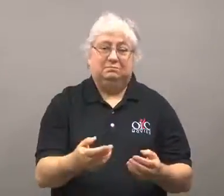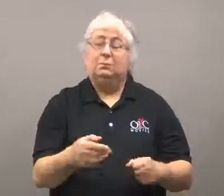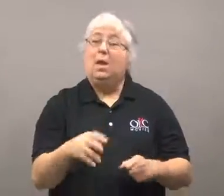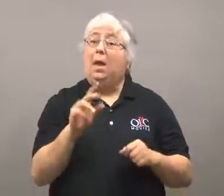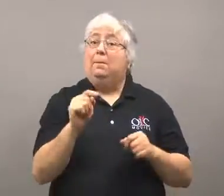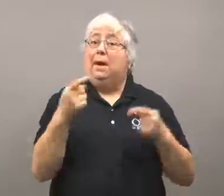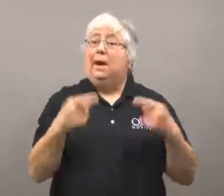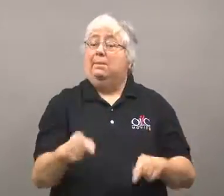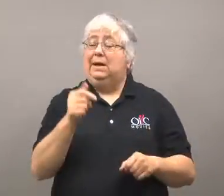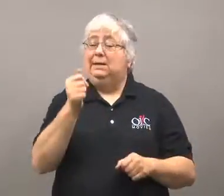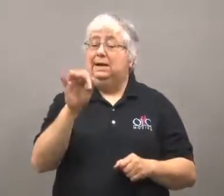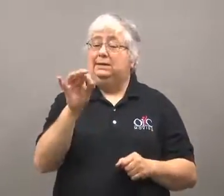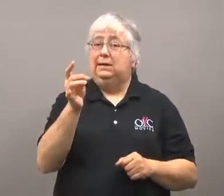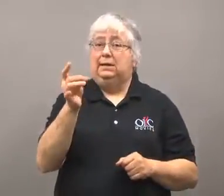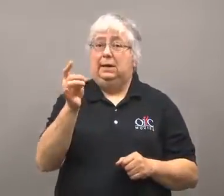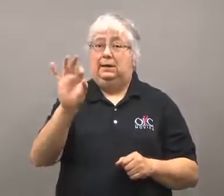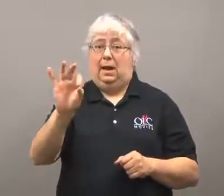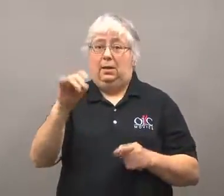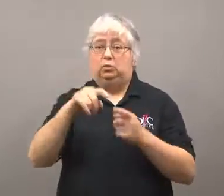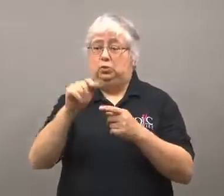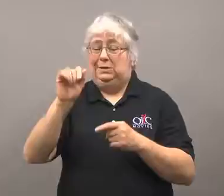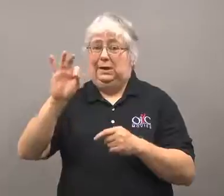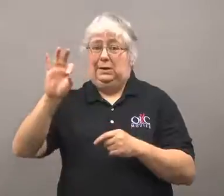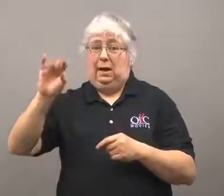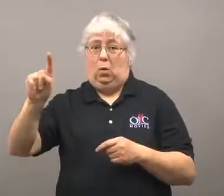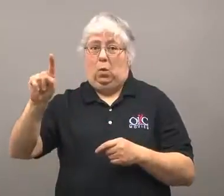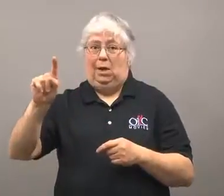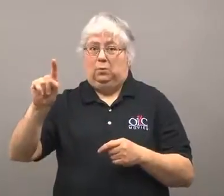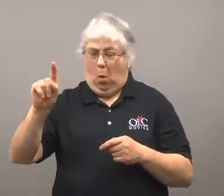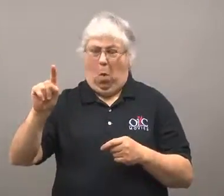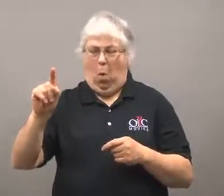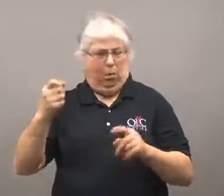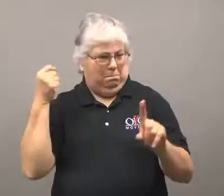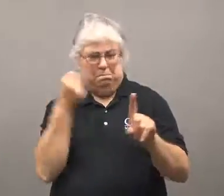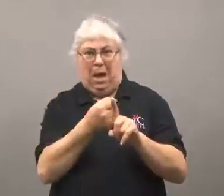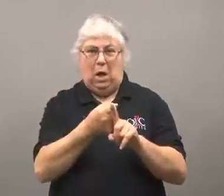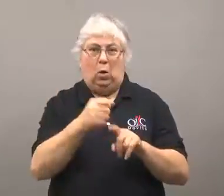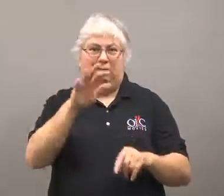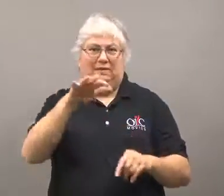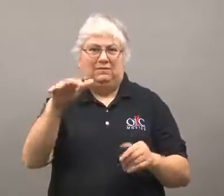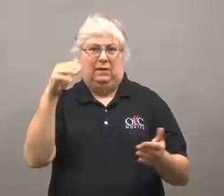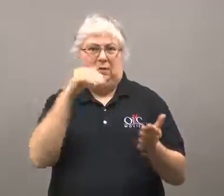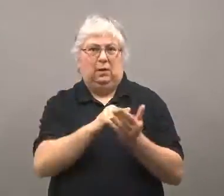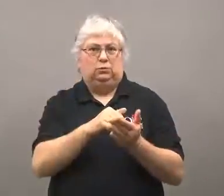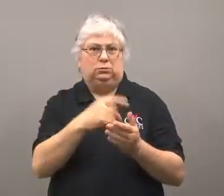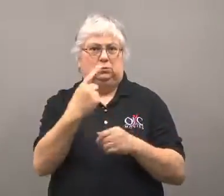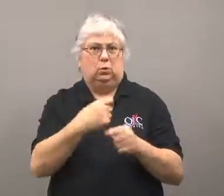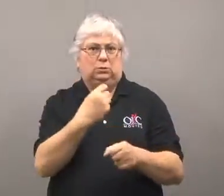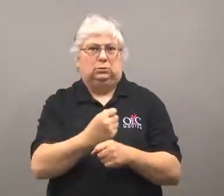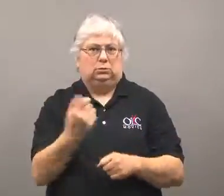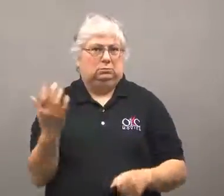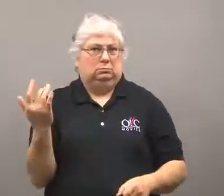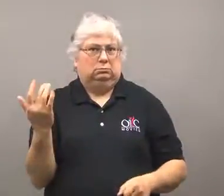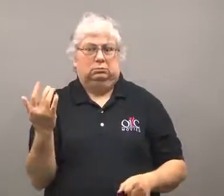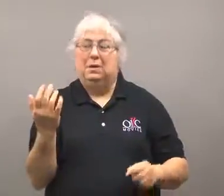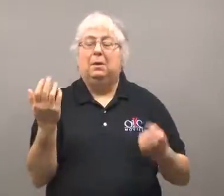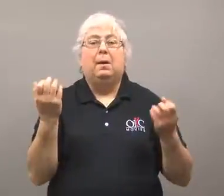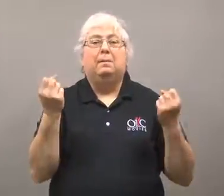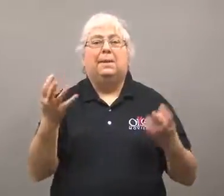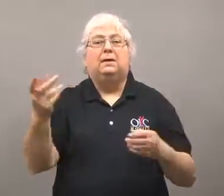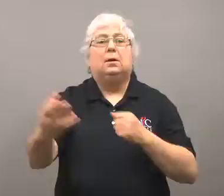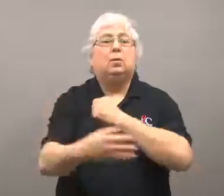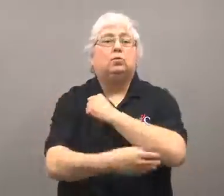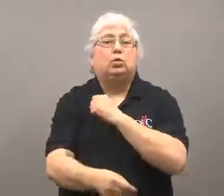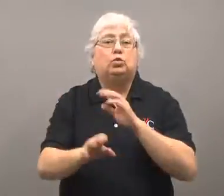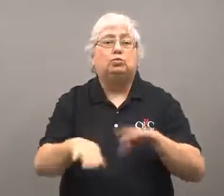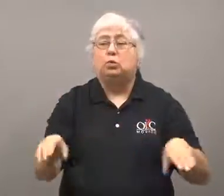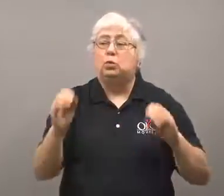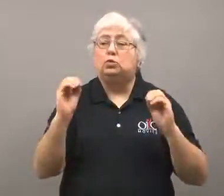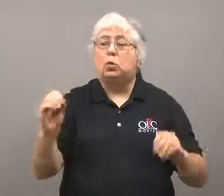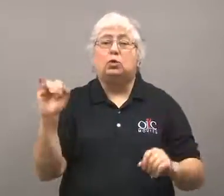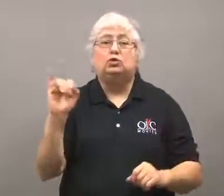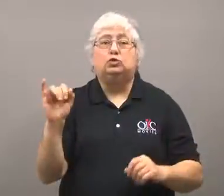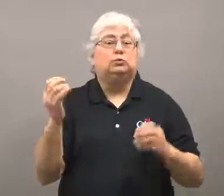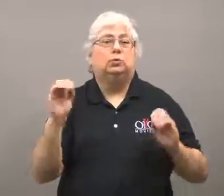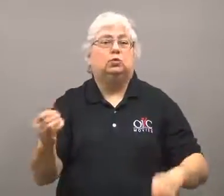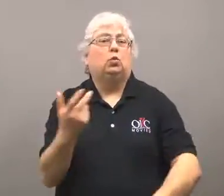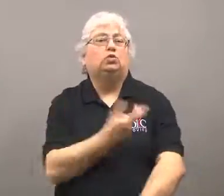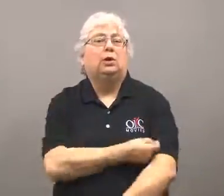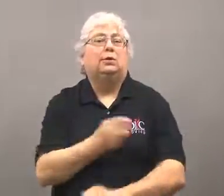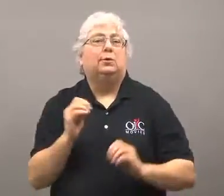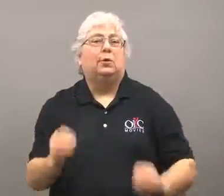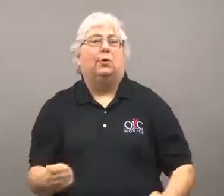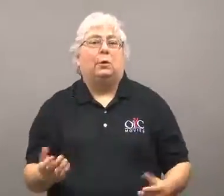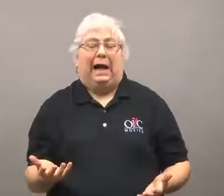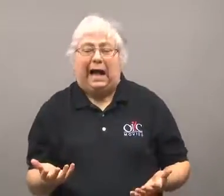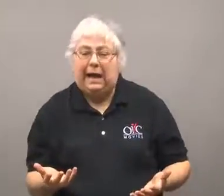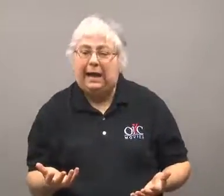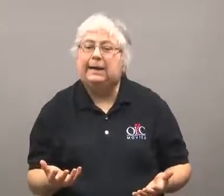However, it shot up to 55,000 a year in 1989 through 1991.